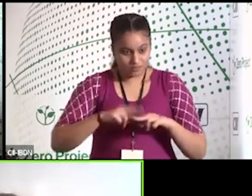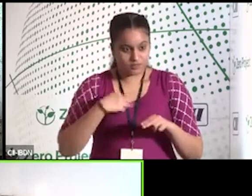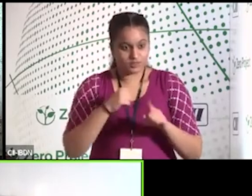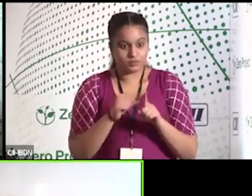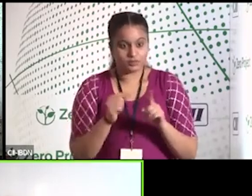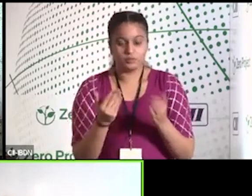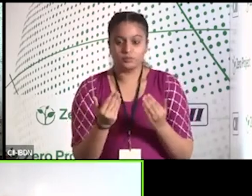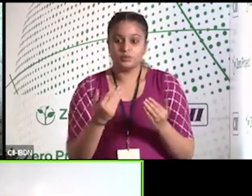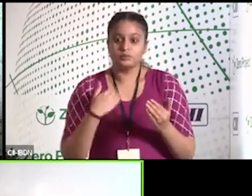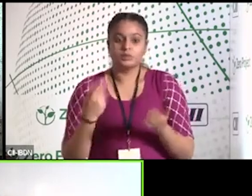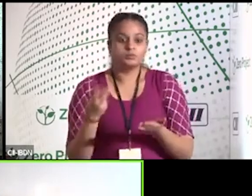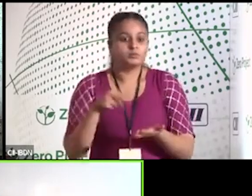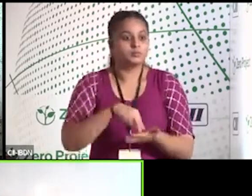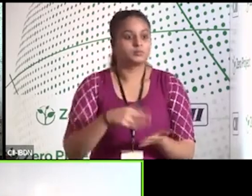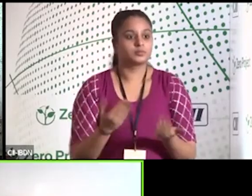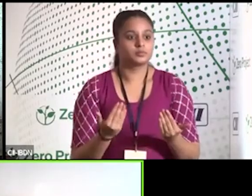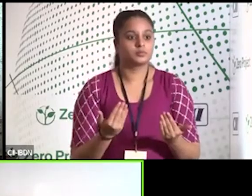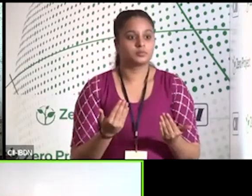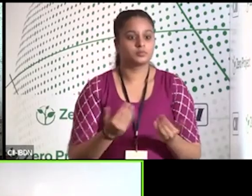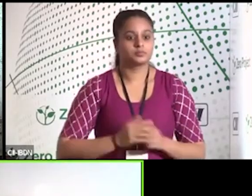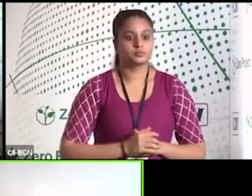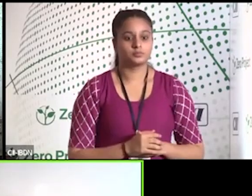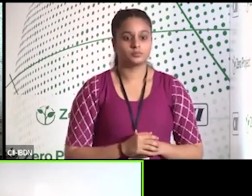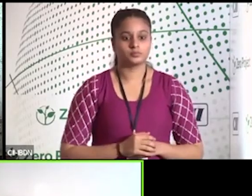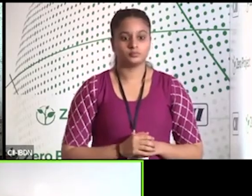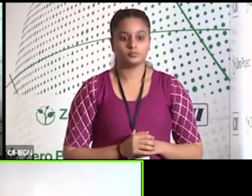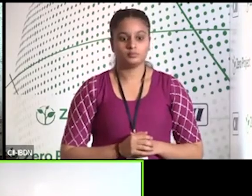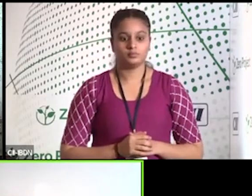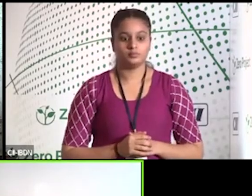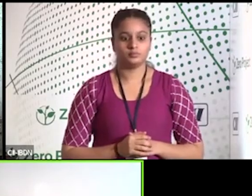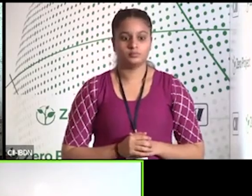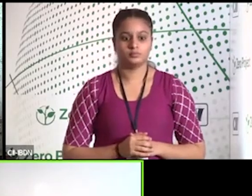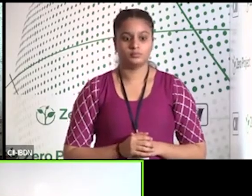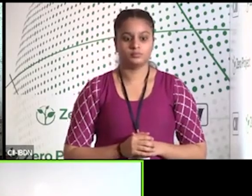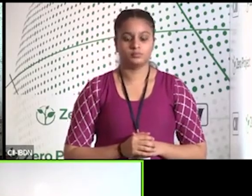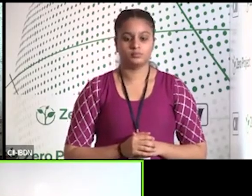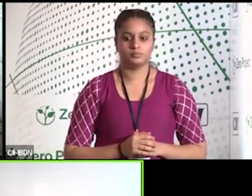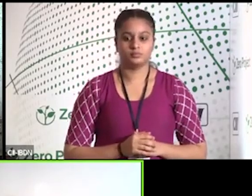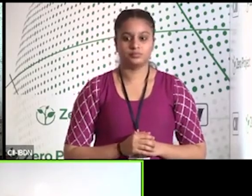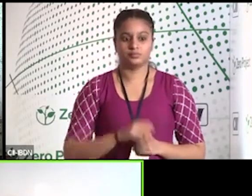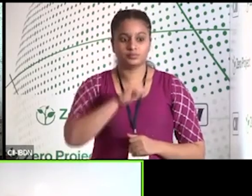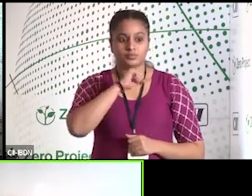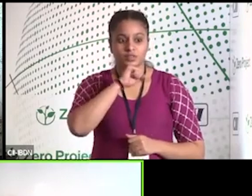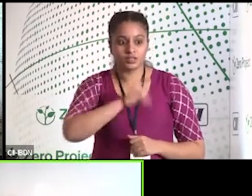to this idea of the younger generation. And this is what like when you talk to the youth,